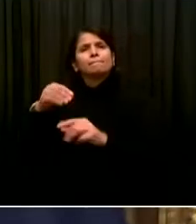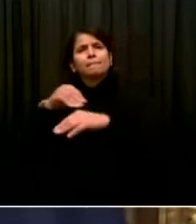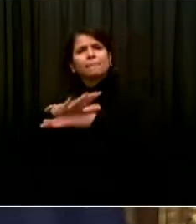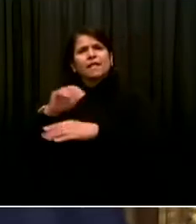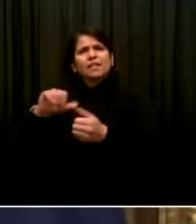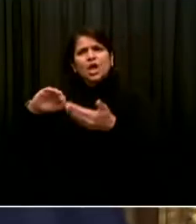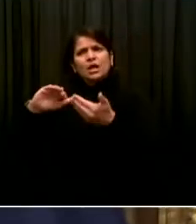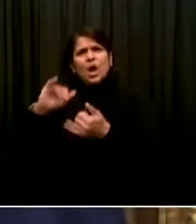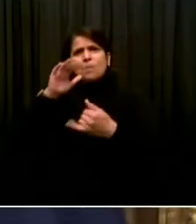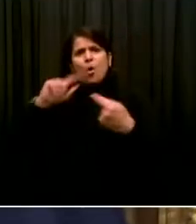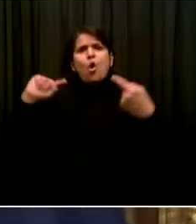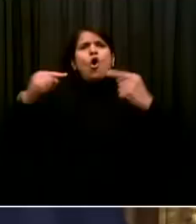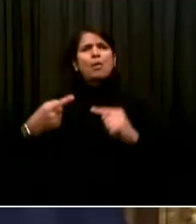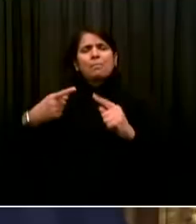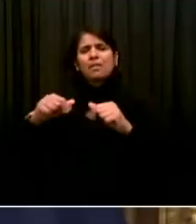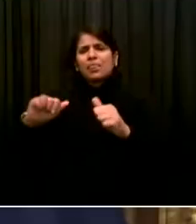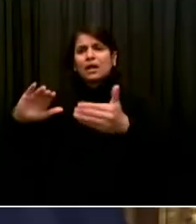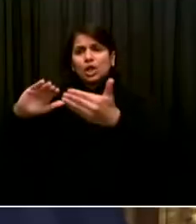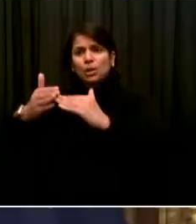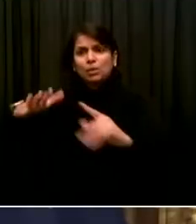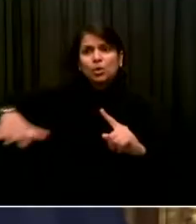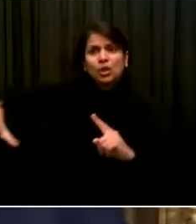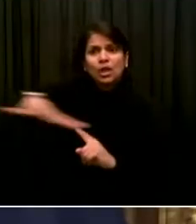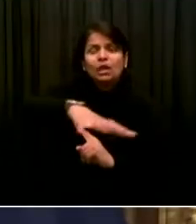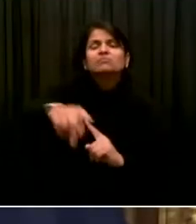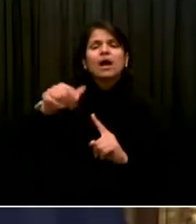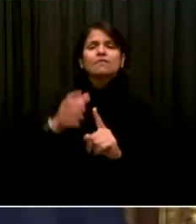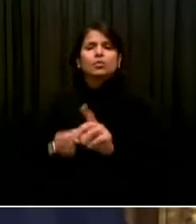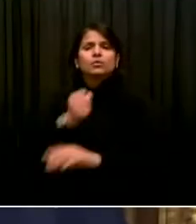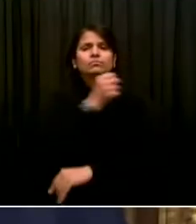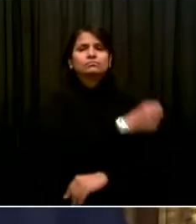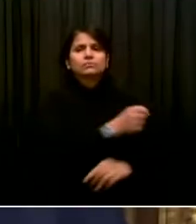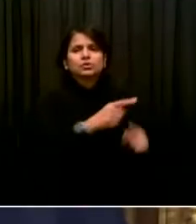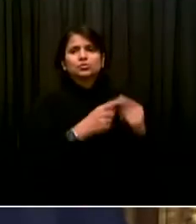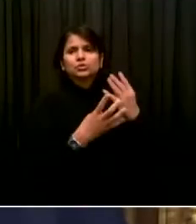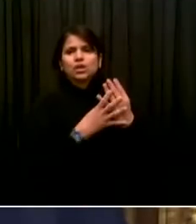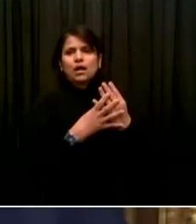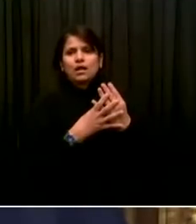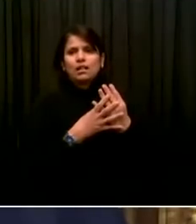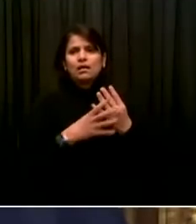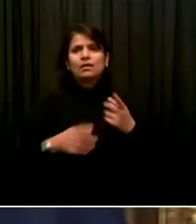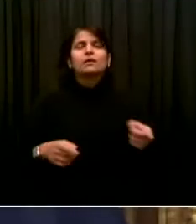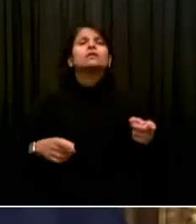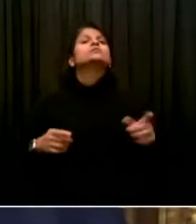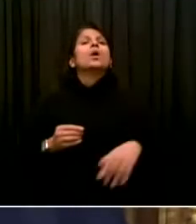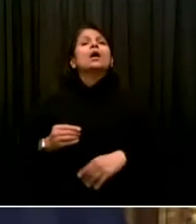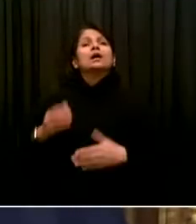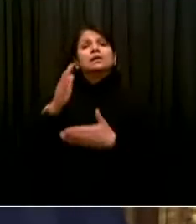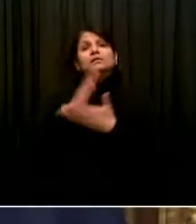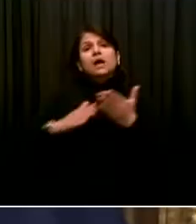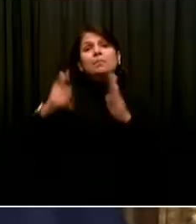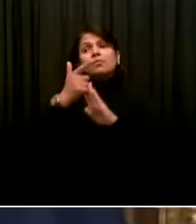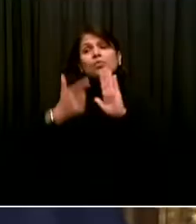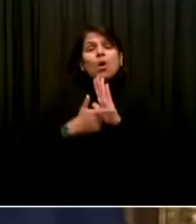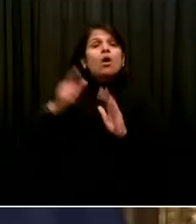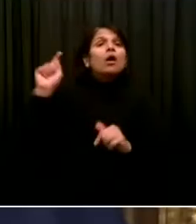THE COMMUNITY. WE MUST ALSO LOOK AT RAISE THE AGE LEGISLATION. WHICH IS BEING